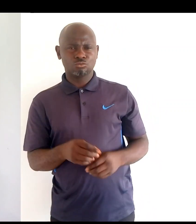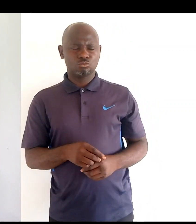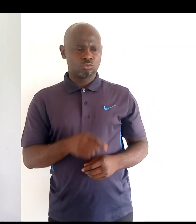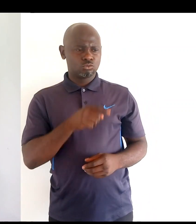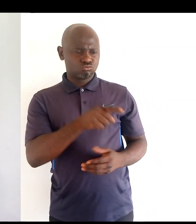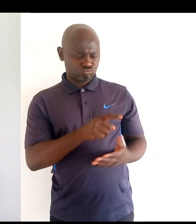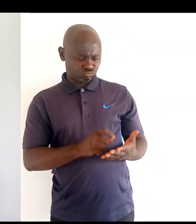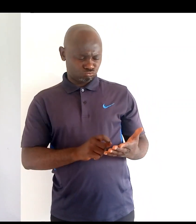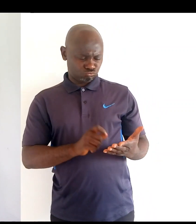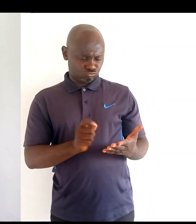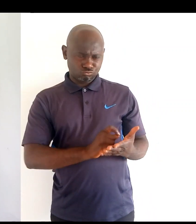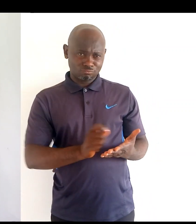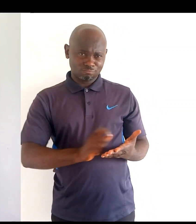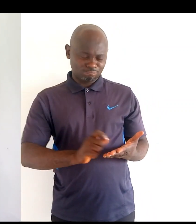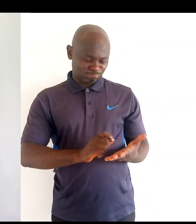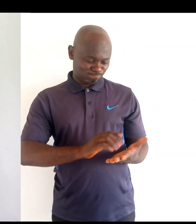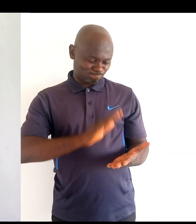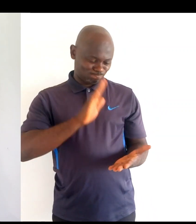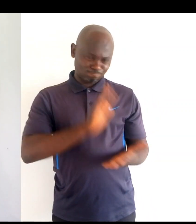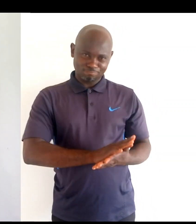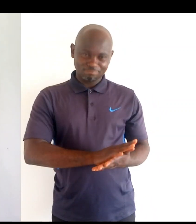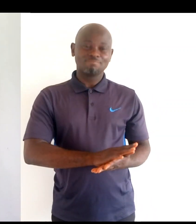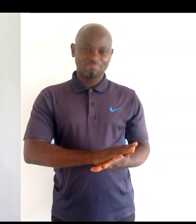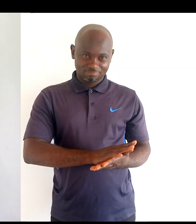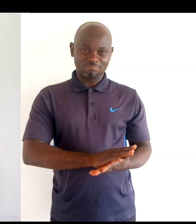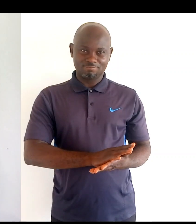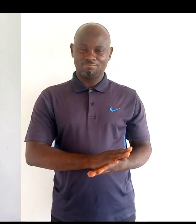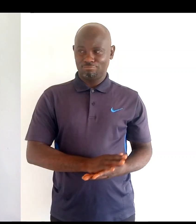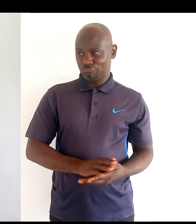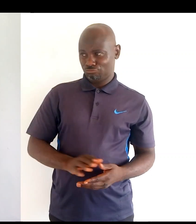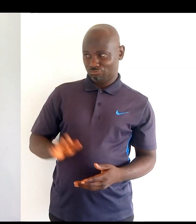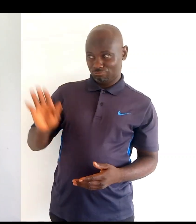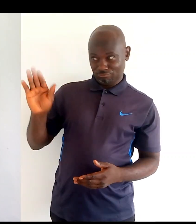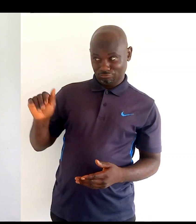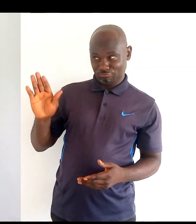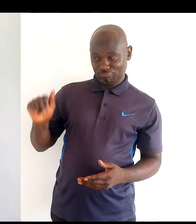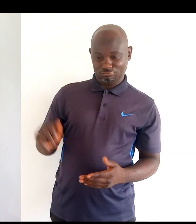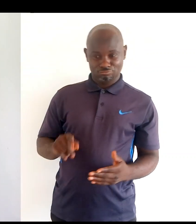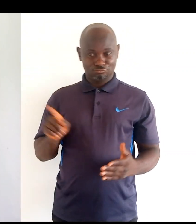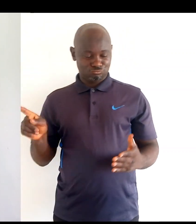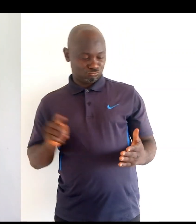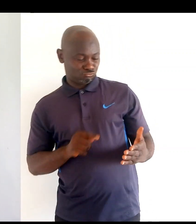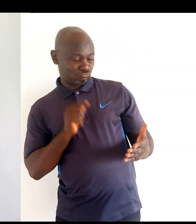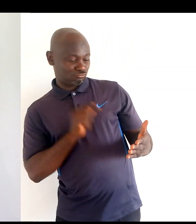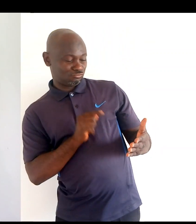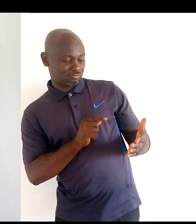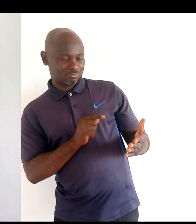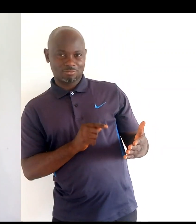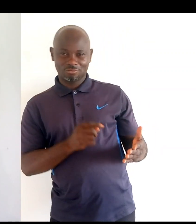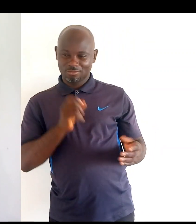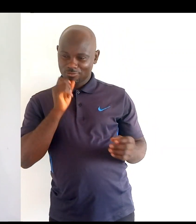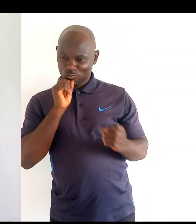access to the urban sign languages or the urban spoken languages. So, what happens is when they go